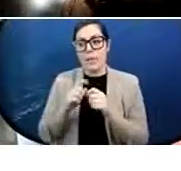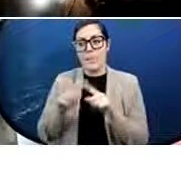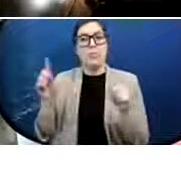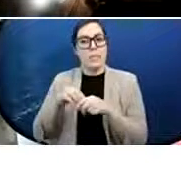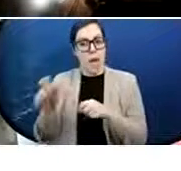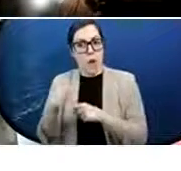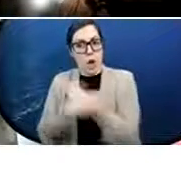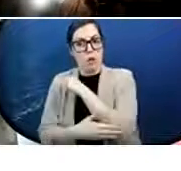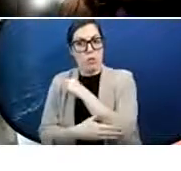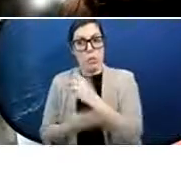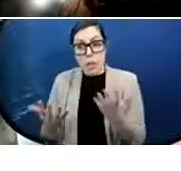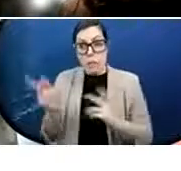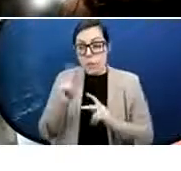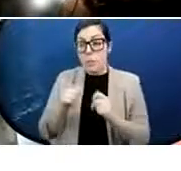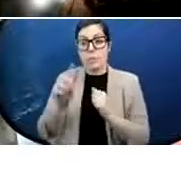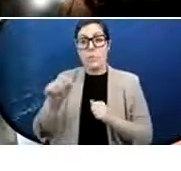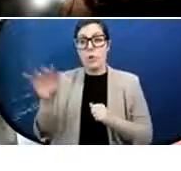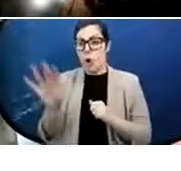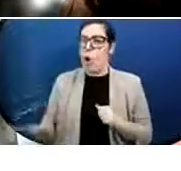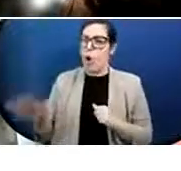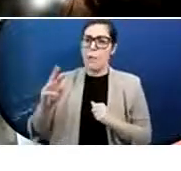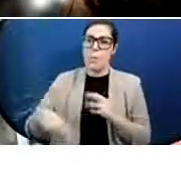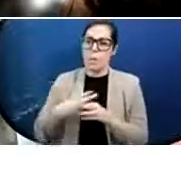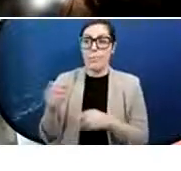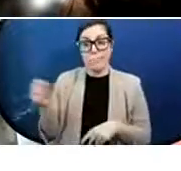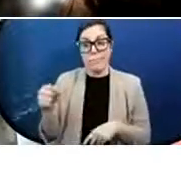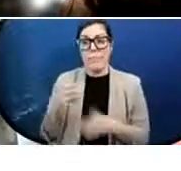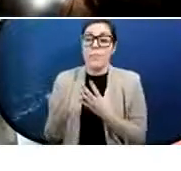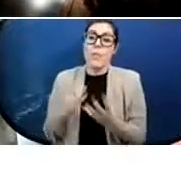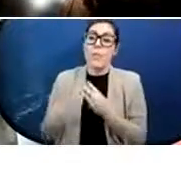with disabilities all around the world, even though the world isn't perfectly accessible